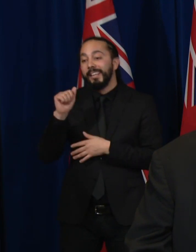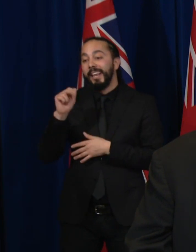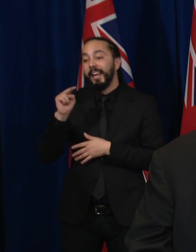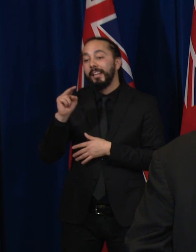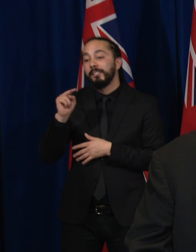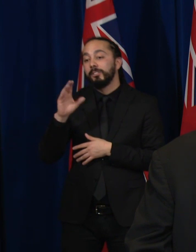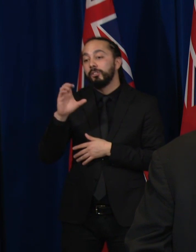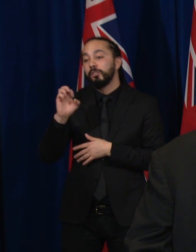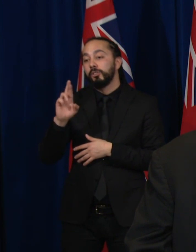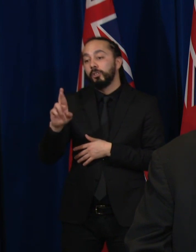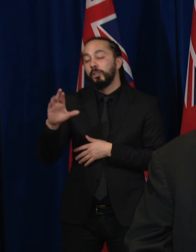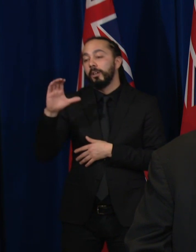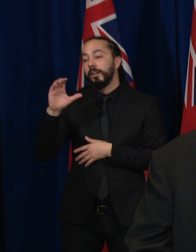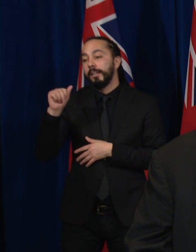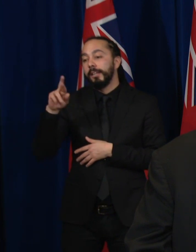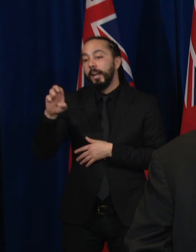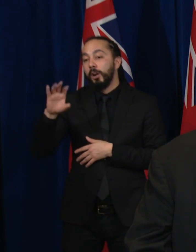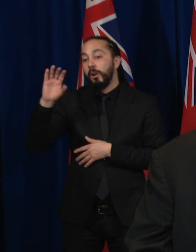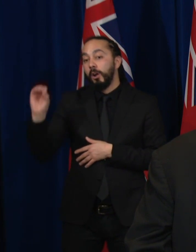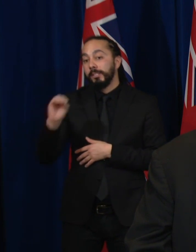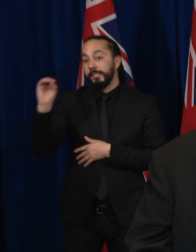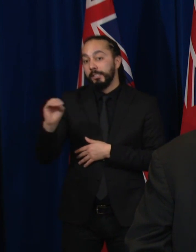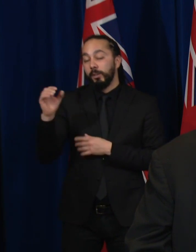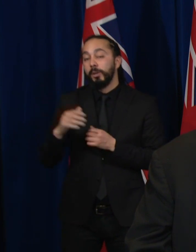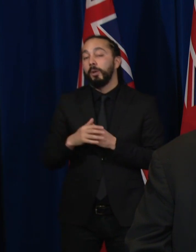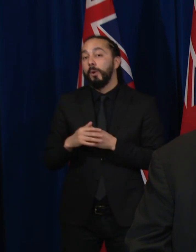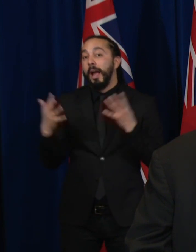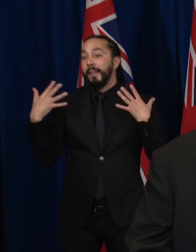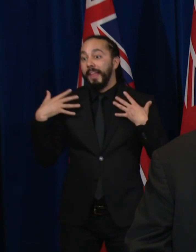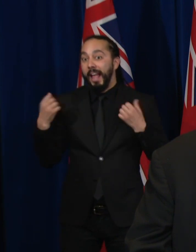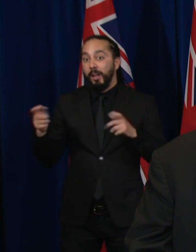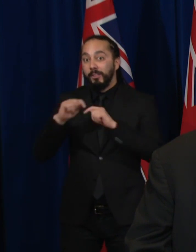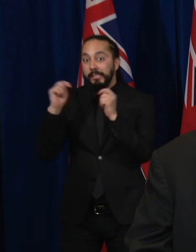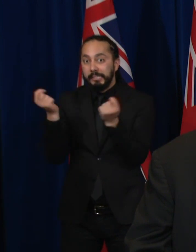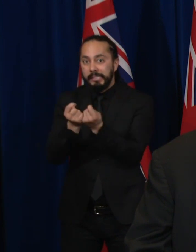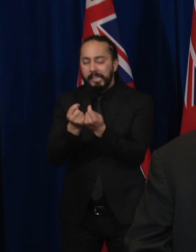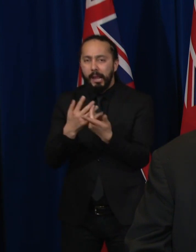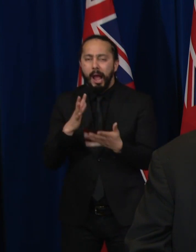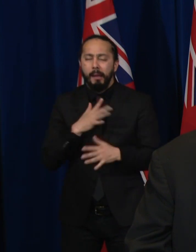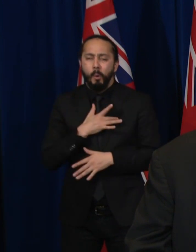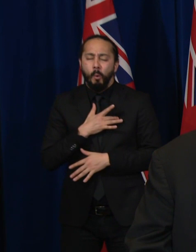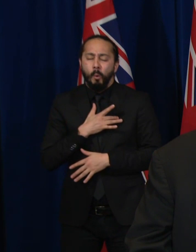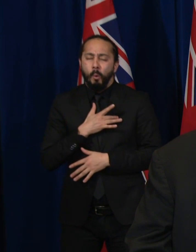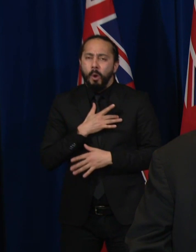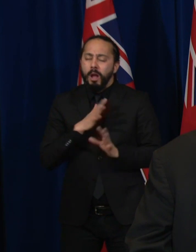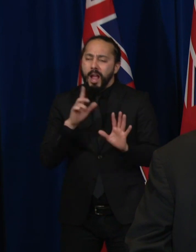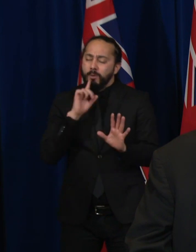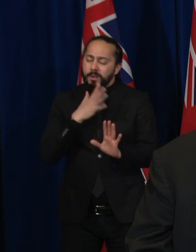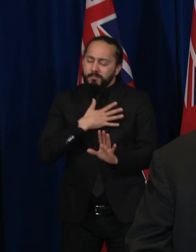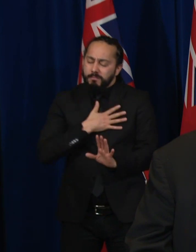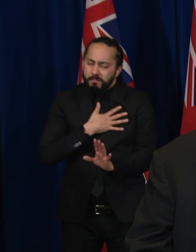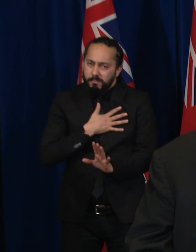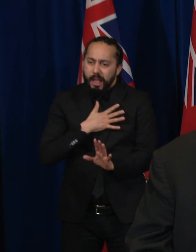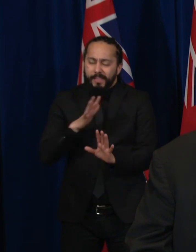professionals, cancer care Ontario and our health team. My heart breaks for them, and the pain, the uncertainty.